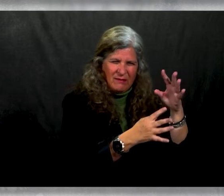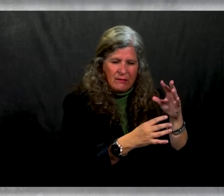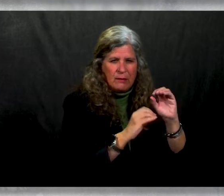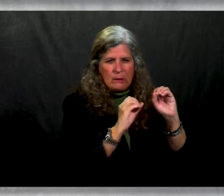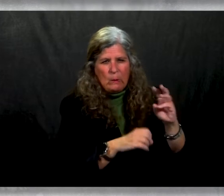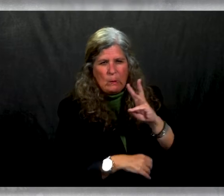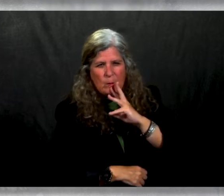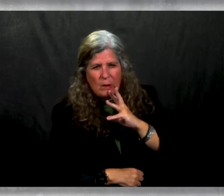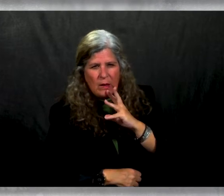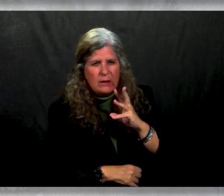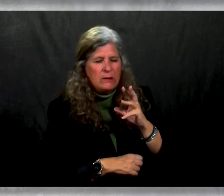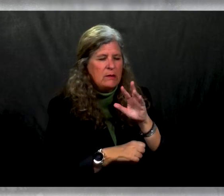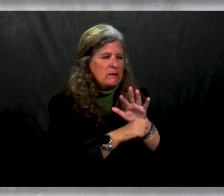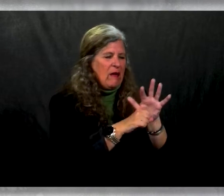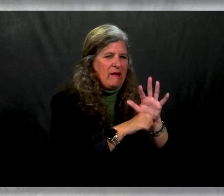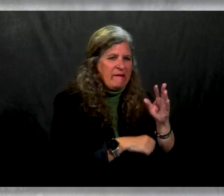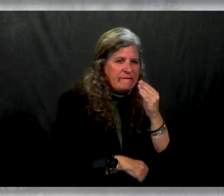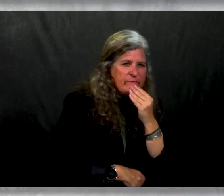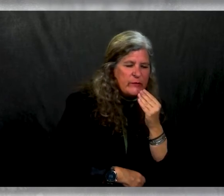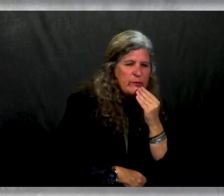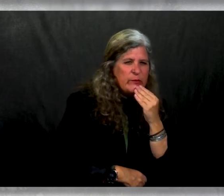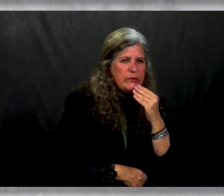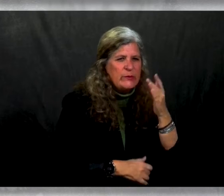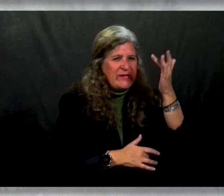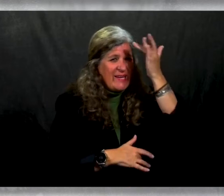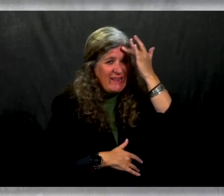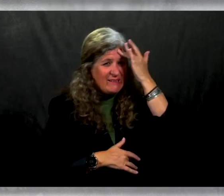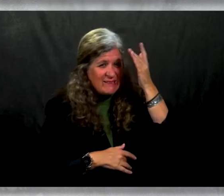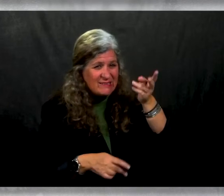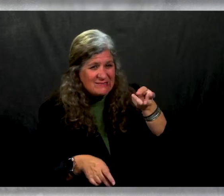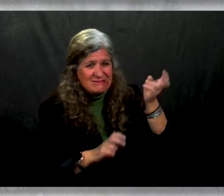from that overcrowding, malnutrition, typhus epidemics